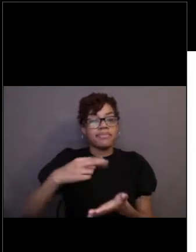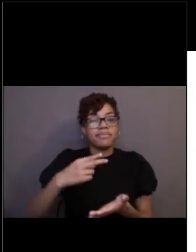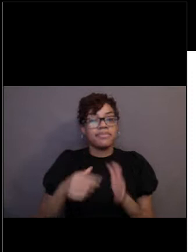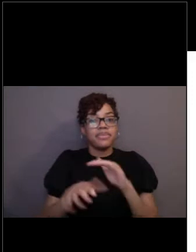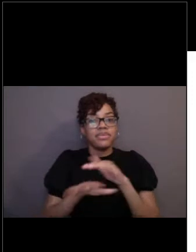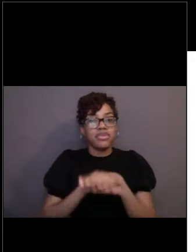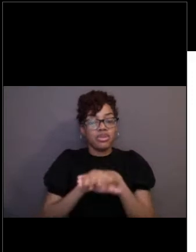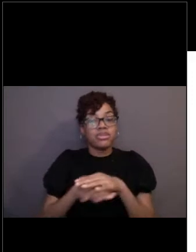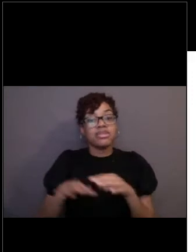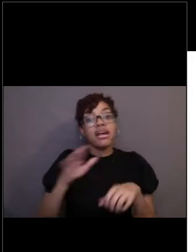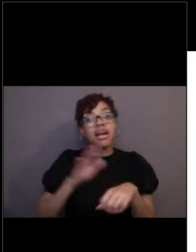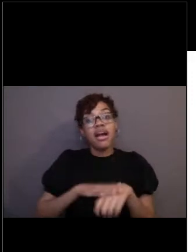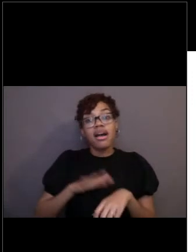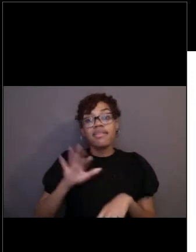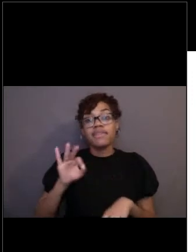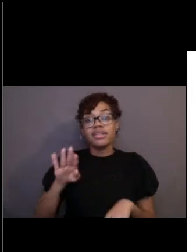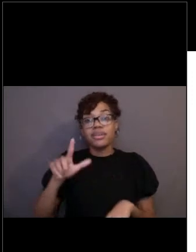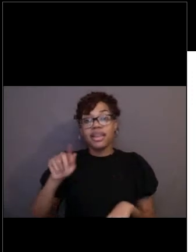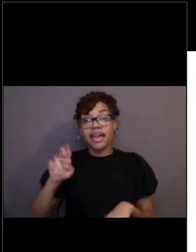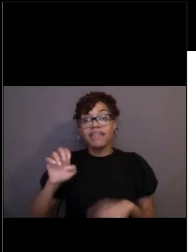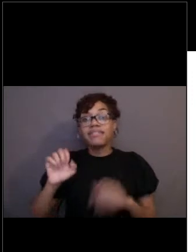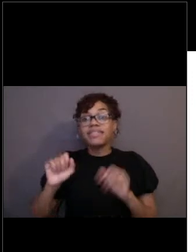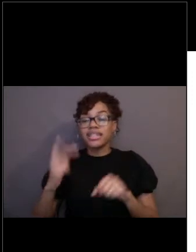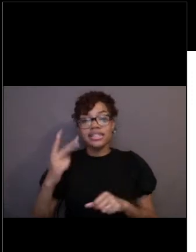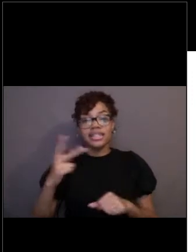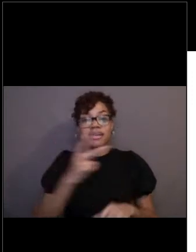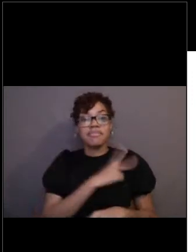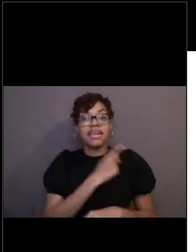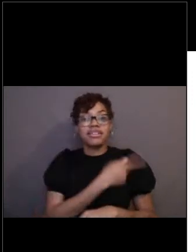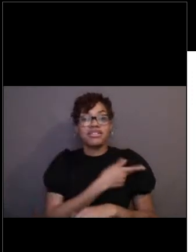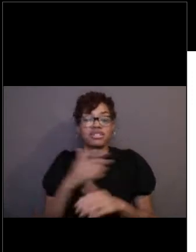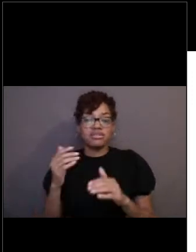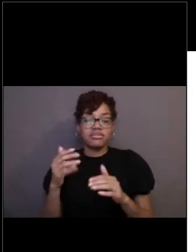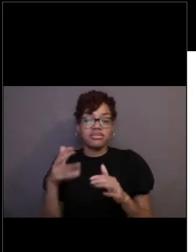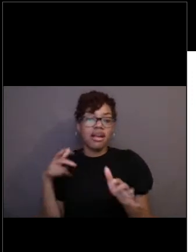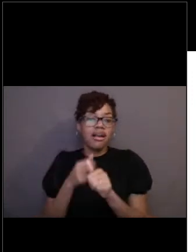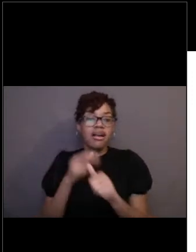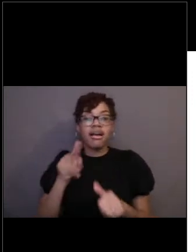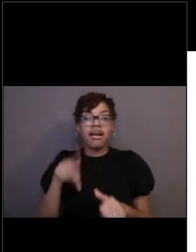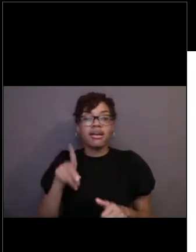So on Facebook Live, you can see some of their turtle patients, if you're interested in taking a look at that.